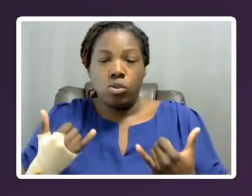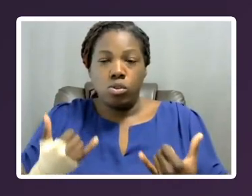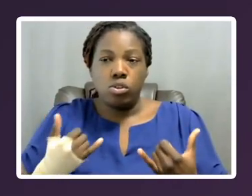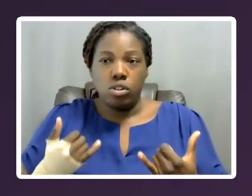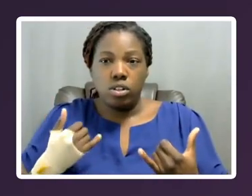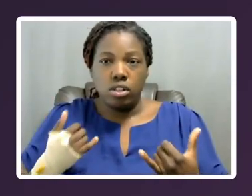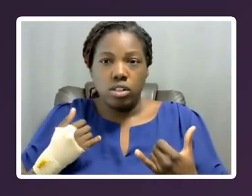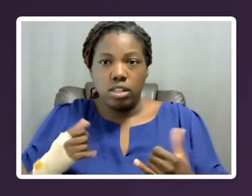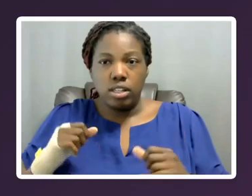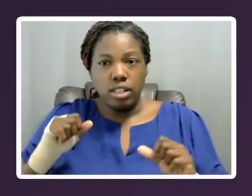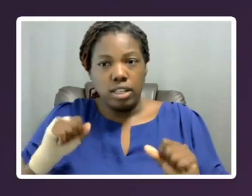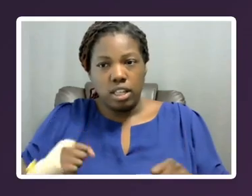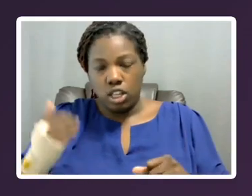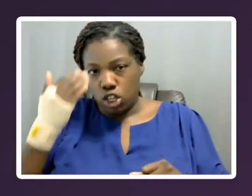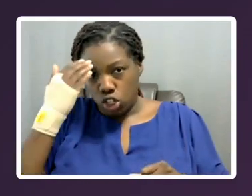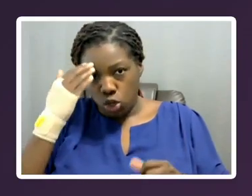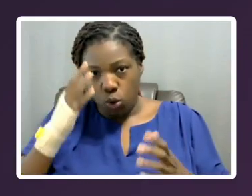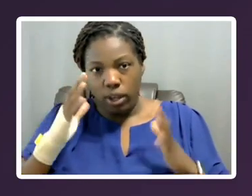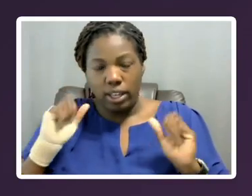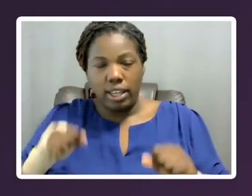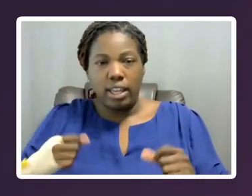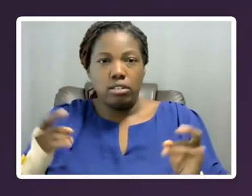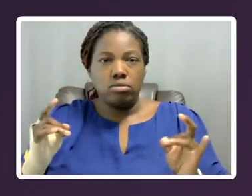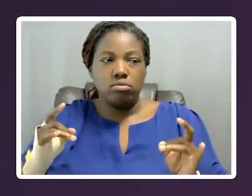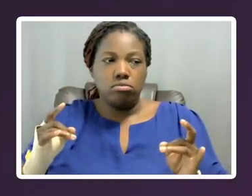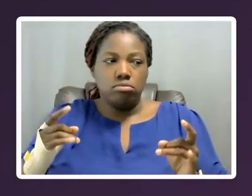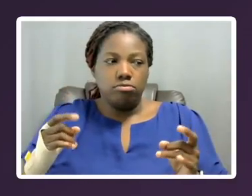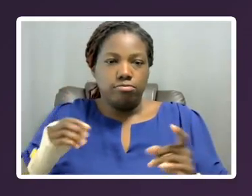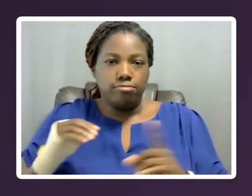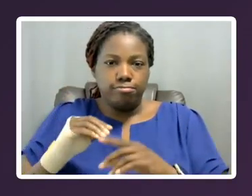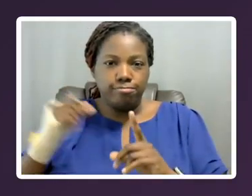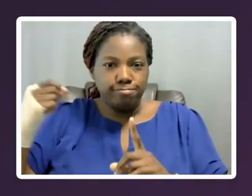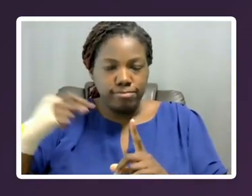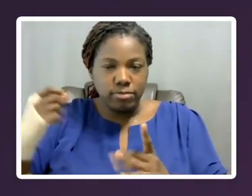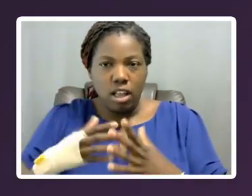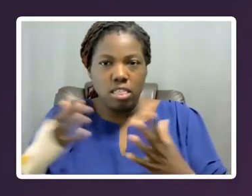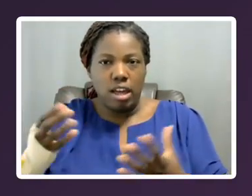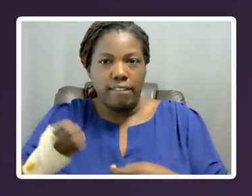so many emotions, I wanted them to make sure that they had a safe space. So the -- again,